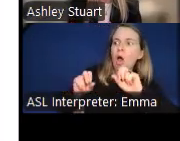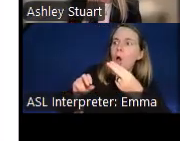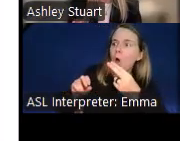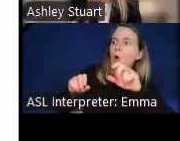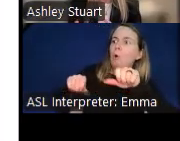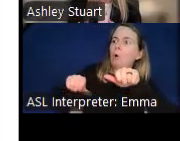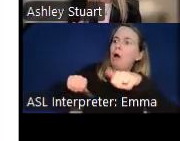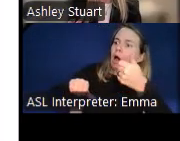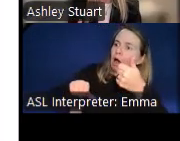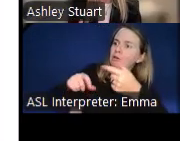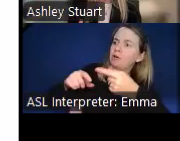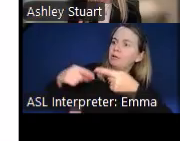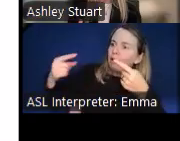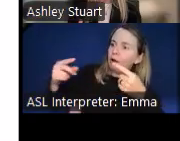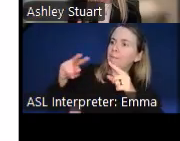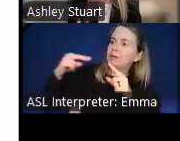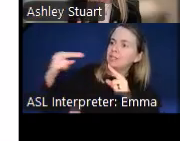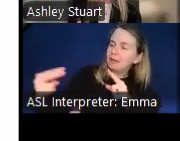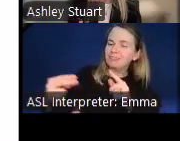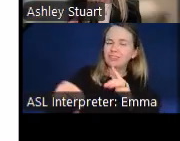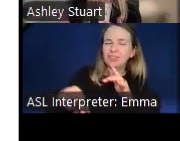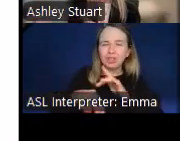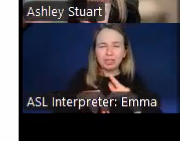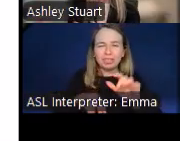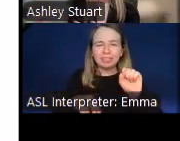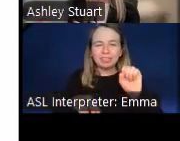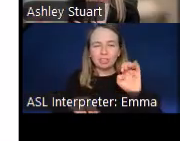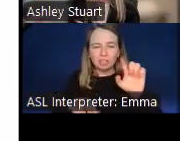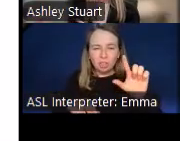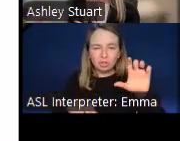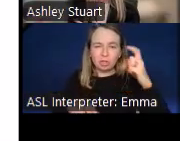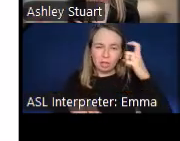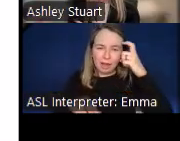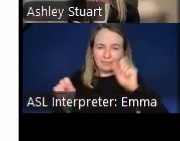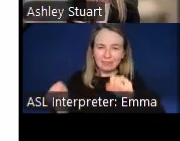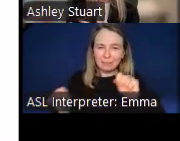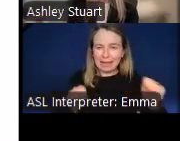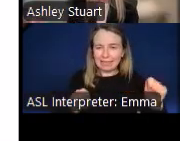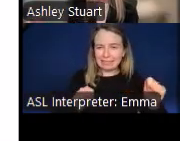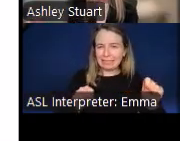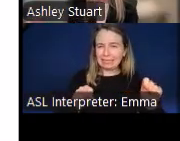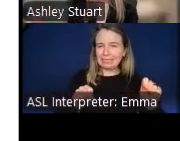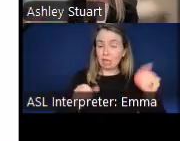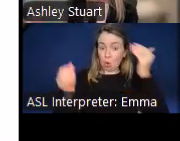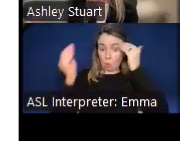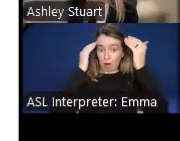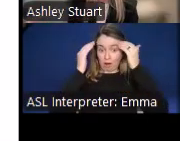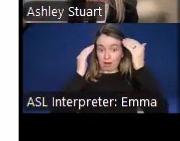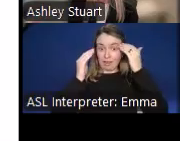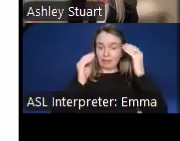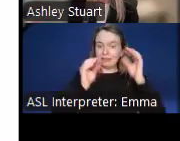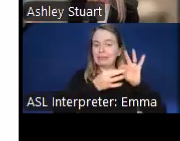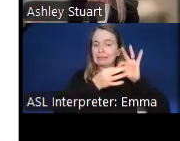social cognitive capacities as being precursors to more mature perspective taking.